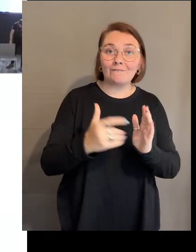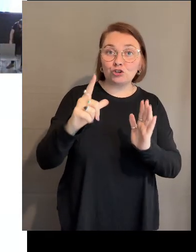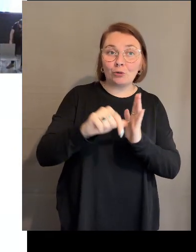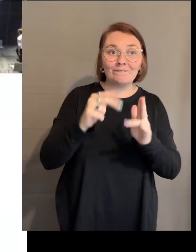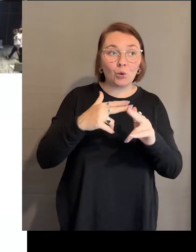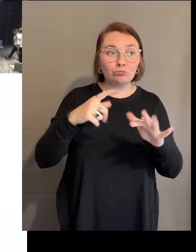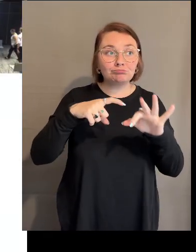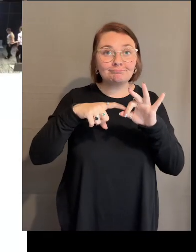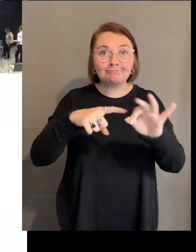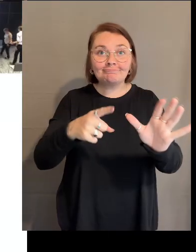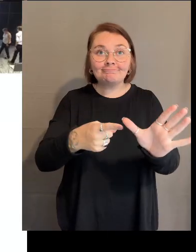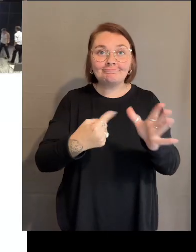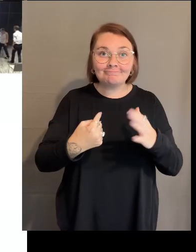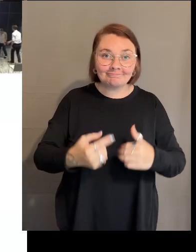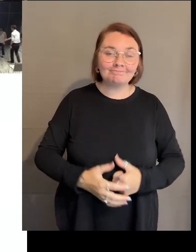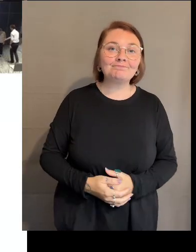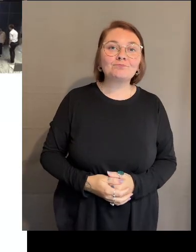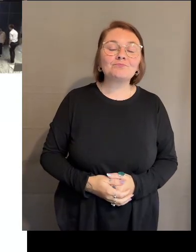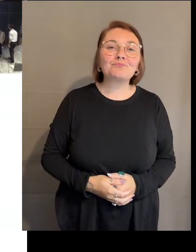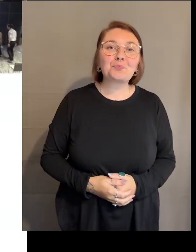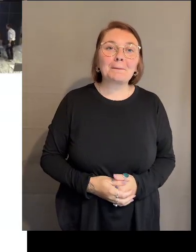We might…